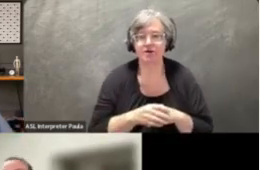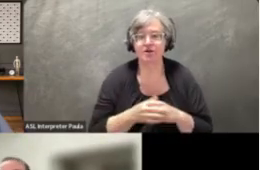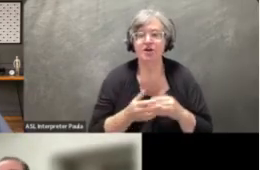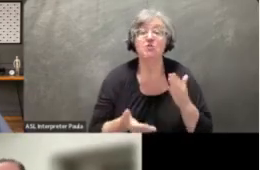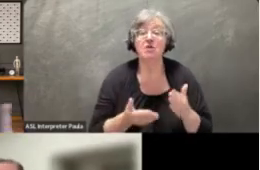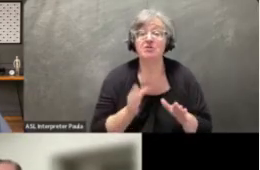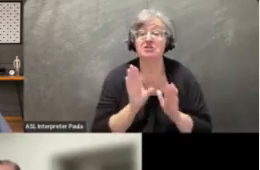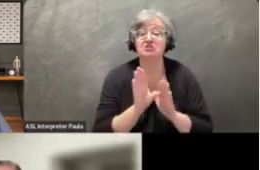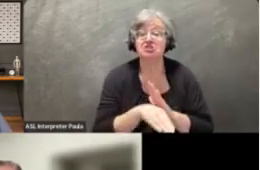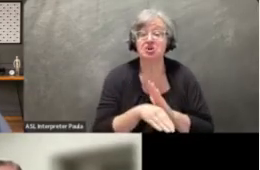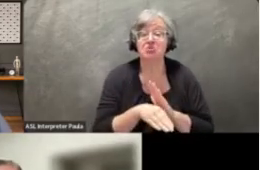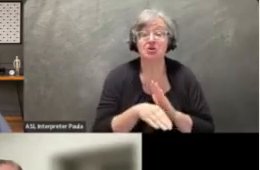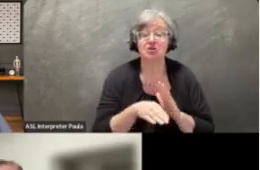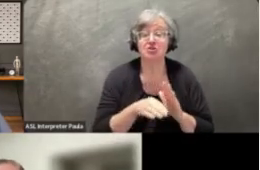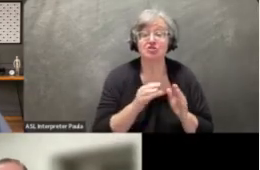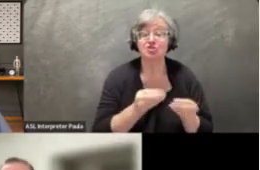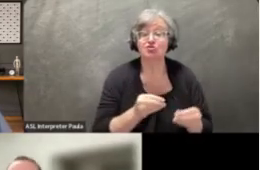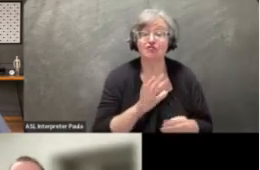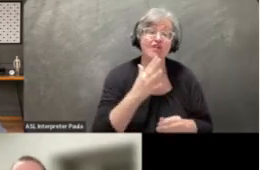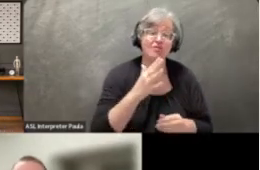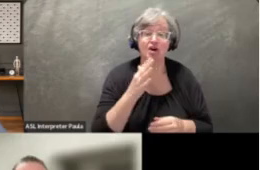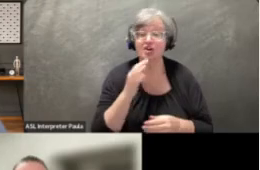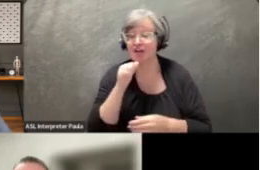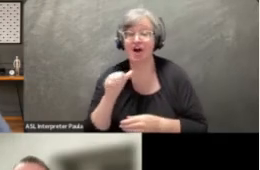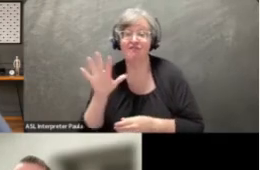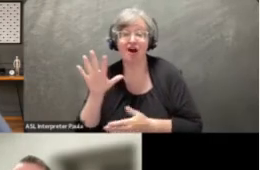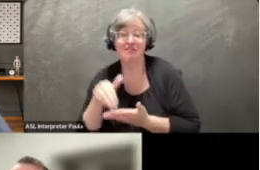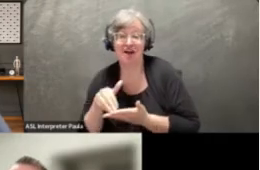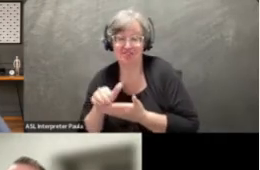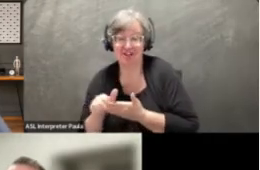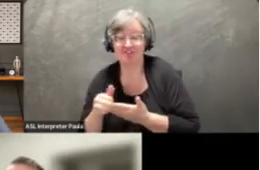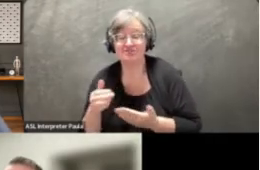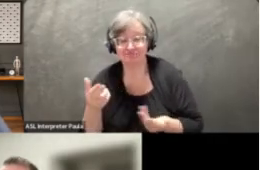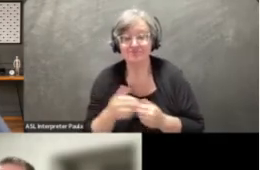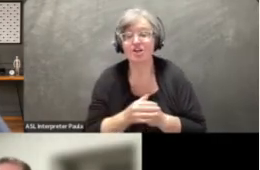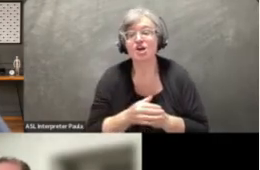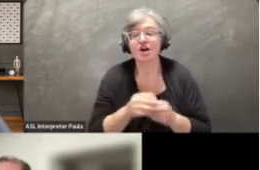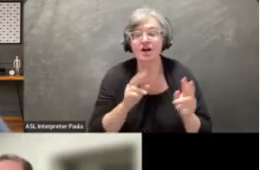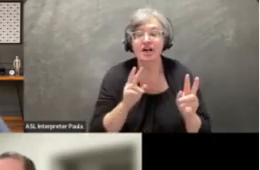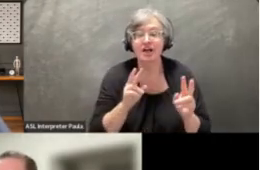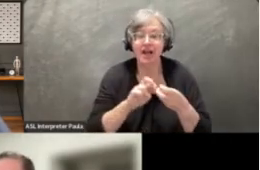opposed to a $5,000 solution. A lot of times when there's issues in organizations, we get two